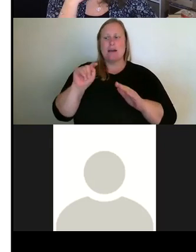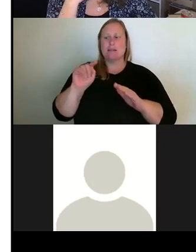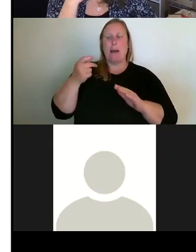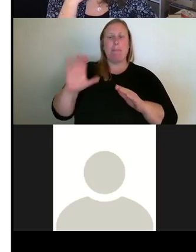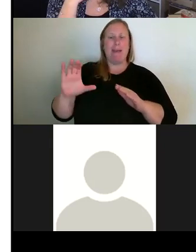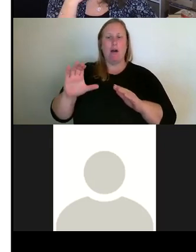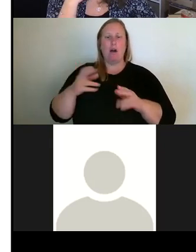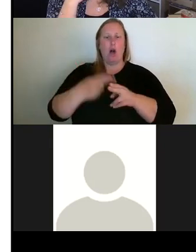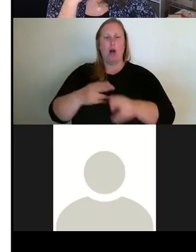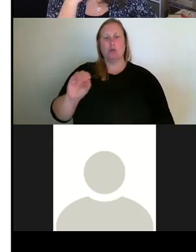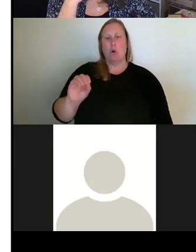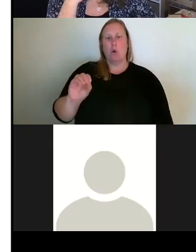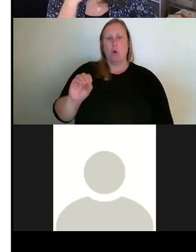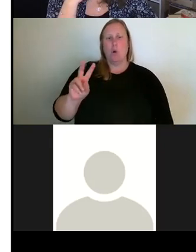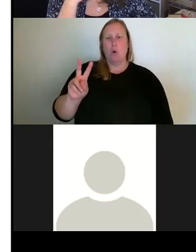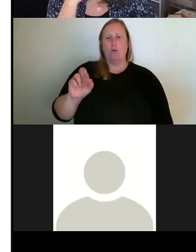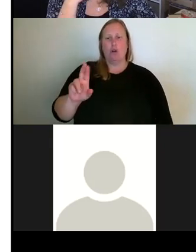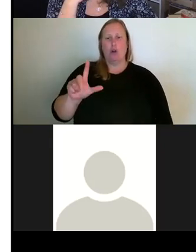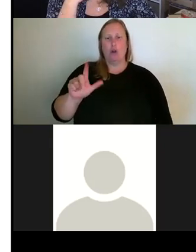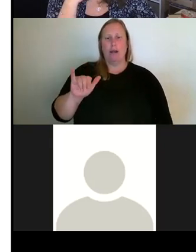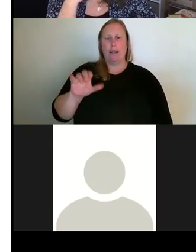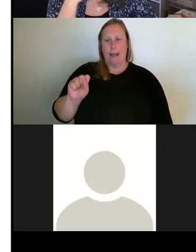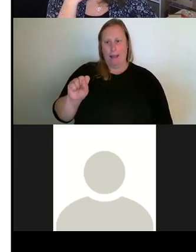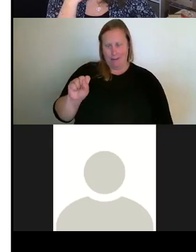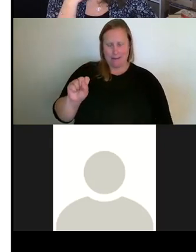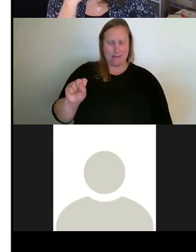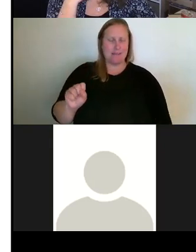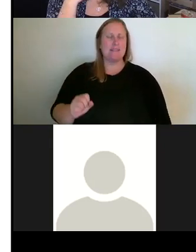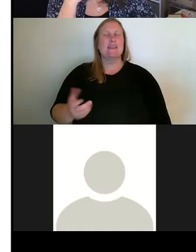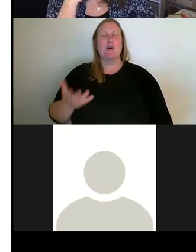I want to part the ways so it's clear that Glenda